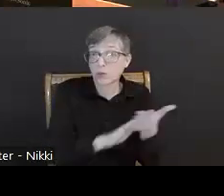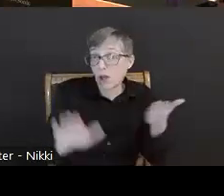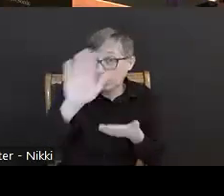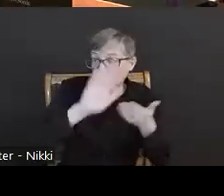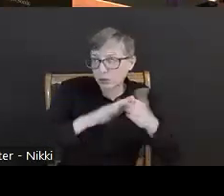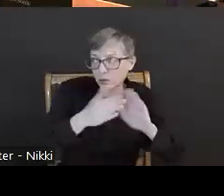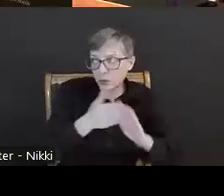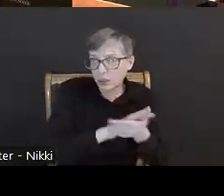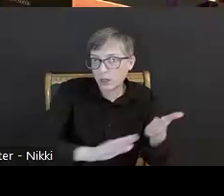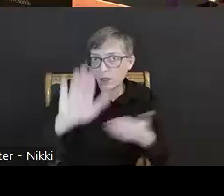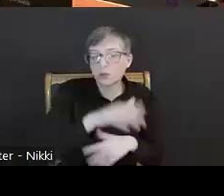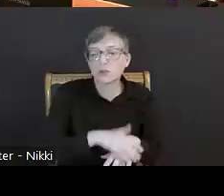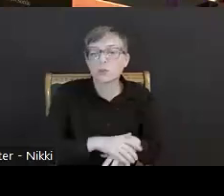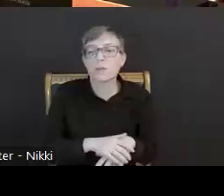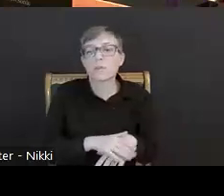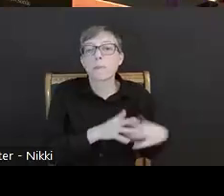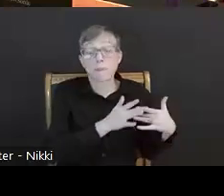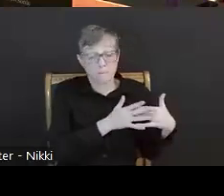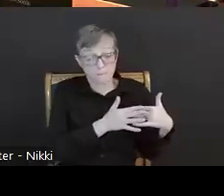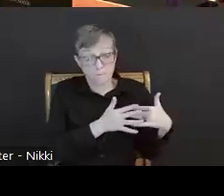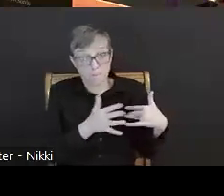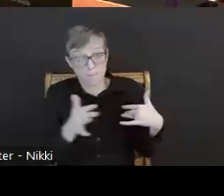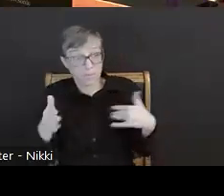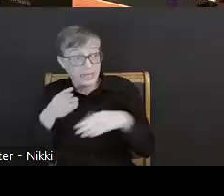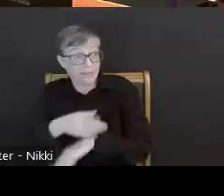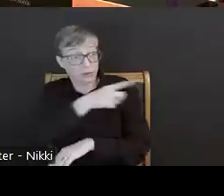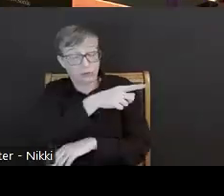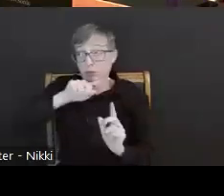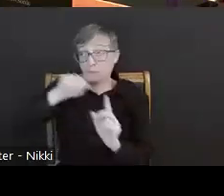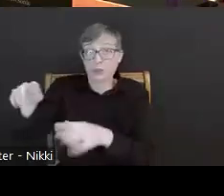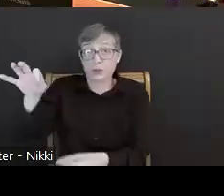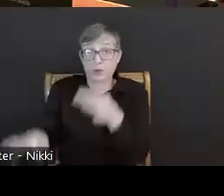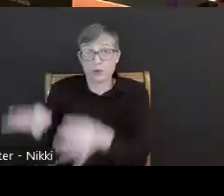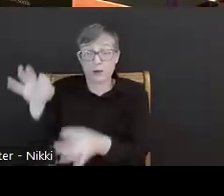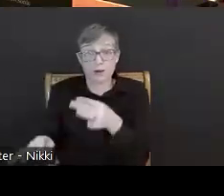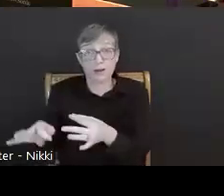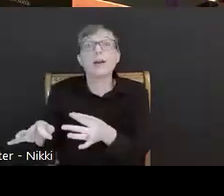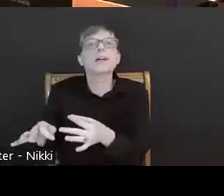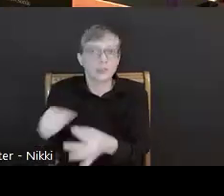of the episode of care after speaking in court she was able to feel safe leaving her home she